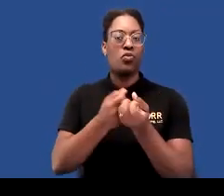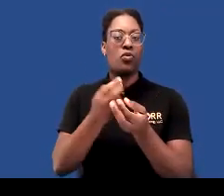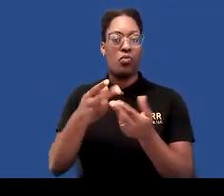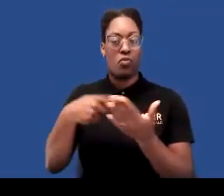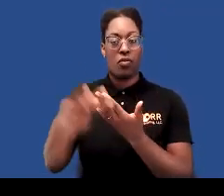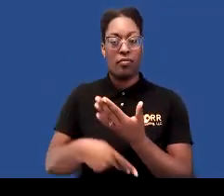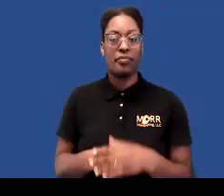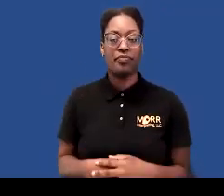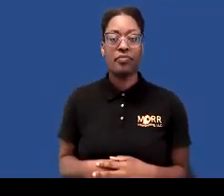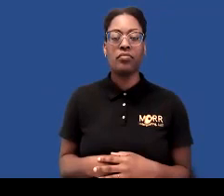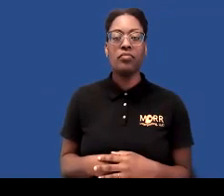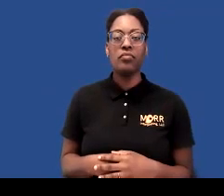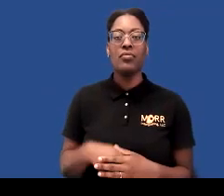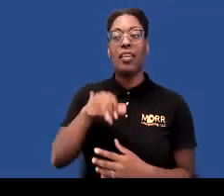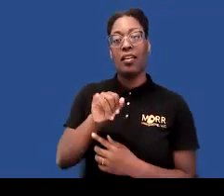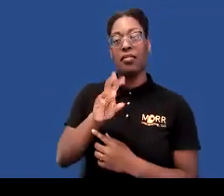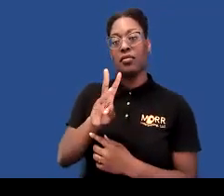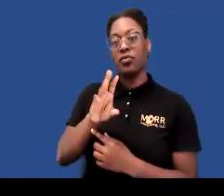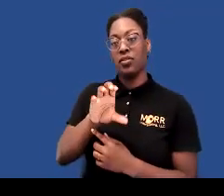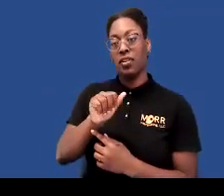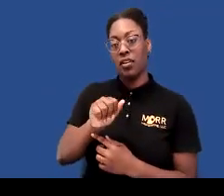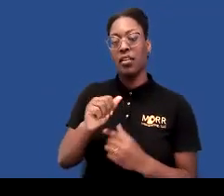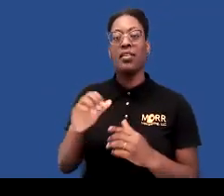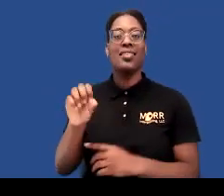IWCA [International Writing Centers Association], the South Central Writing Center Association,